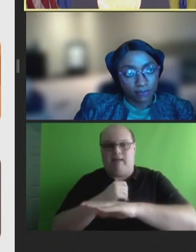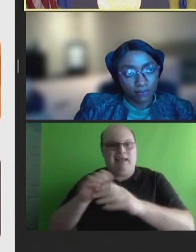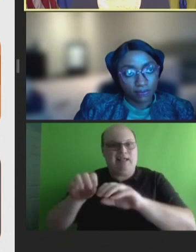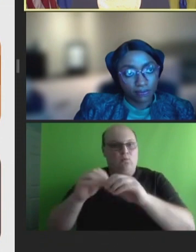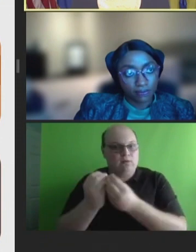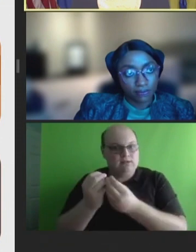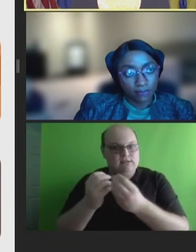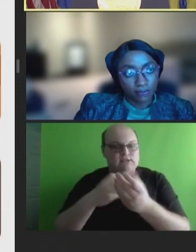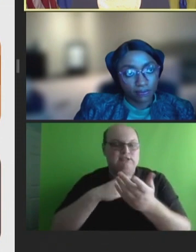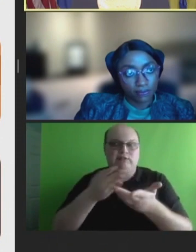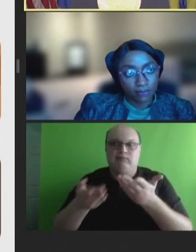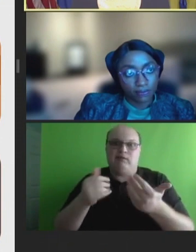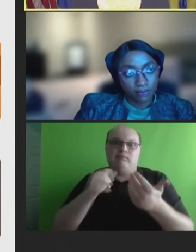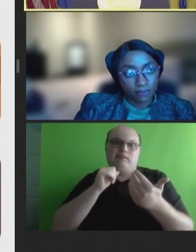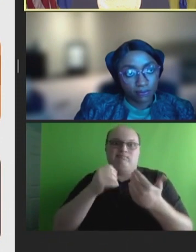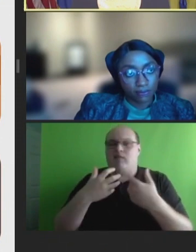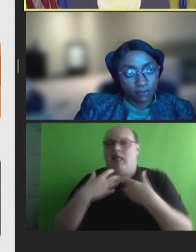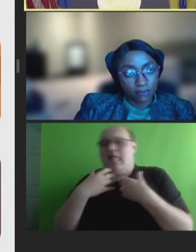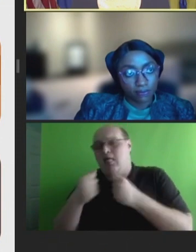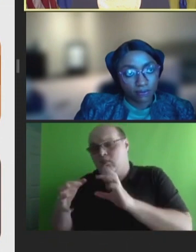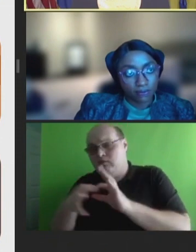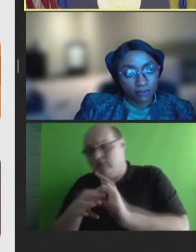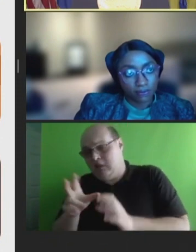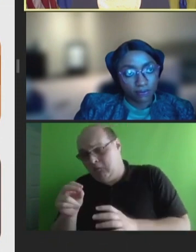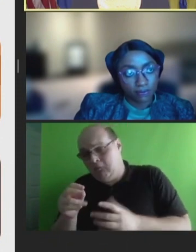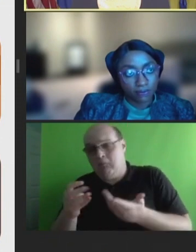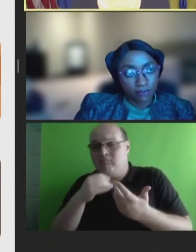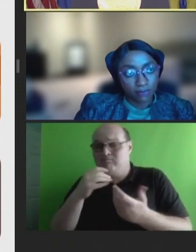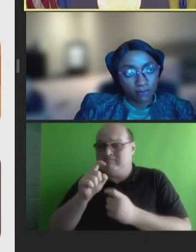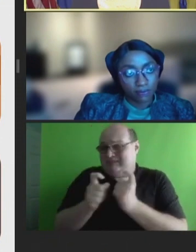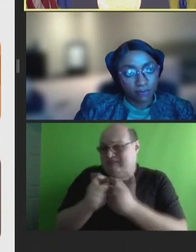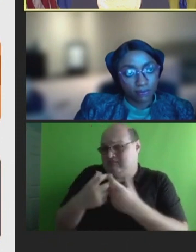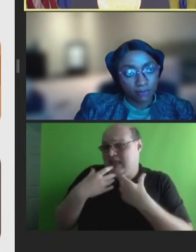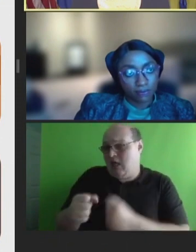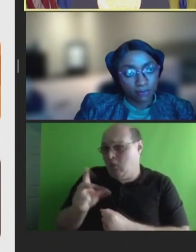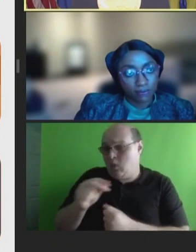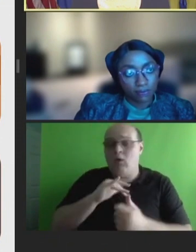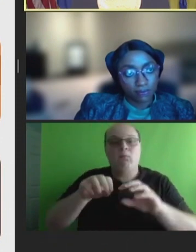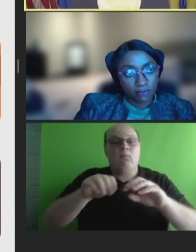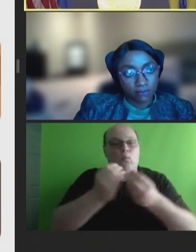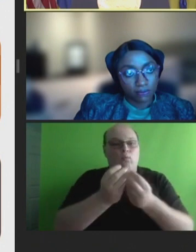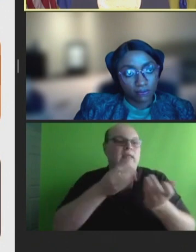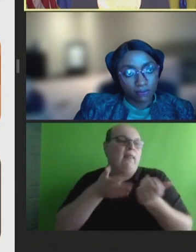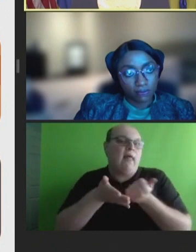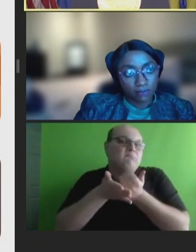They might not be health organizations, but they were organizations that served populations who